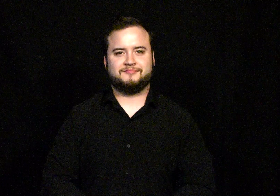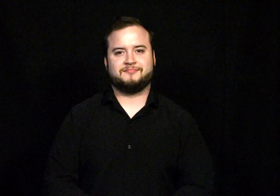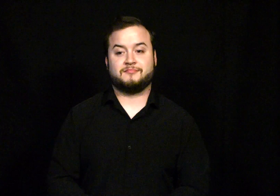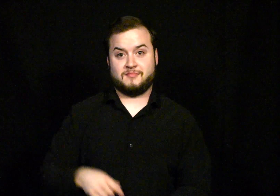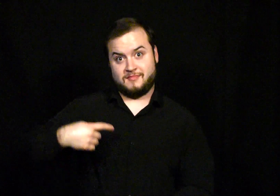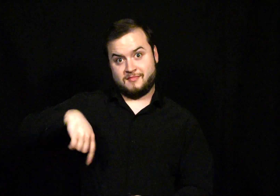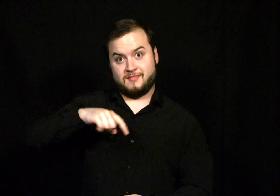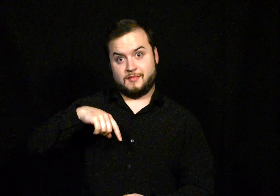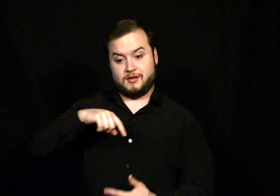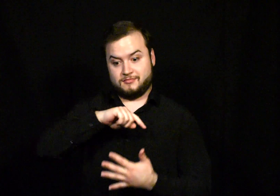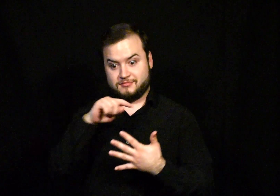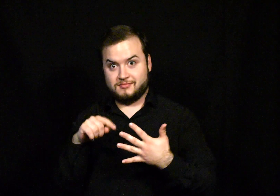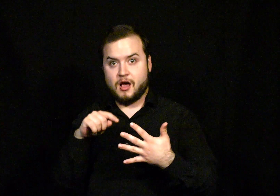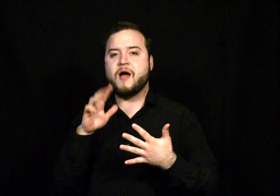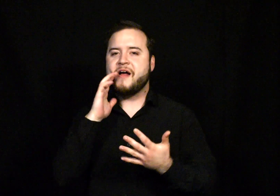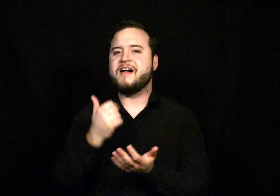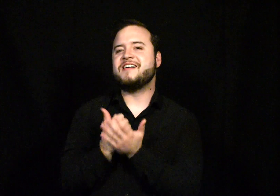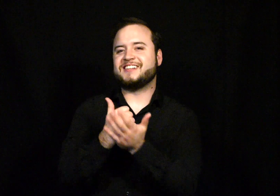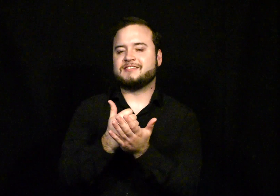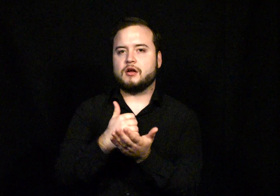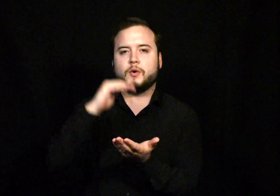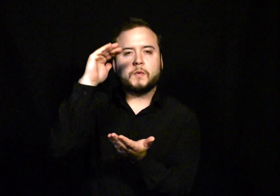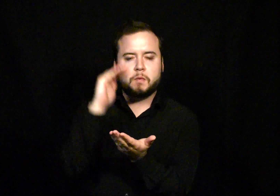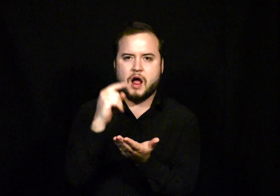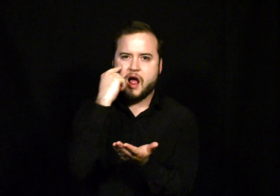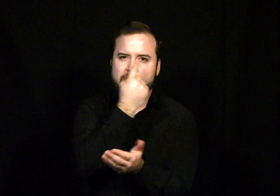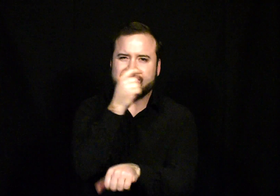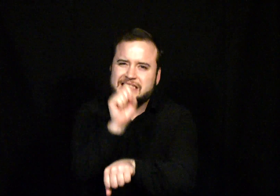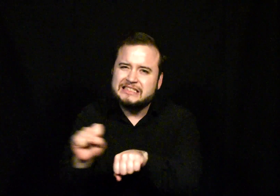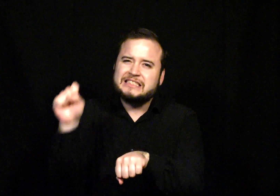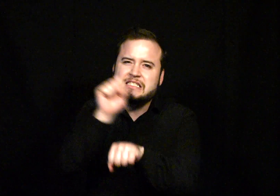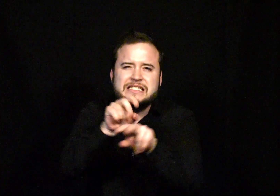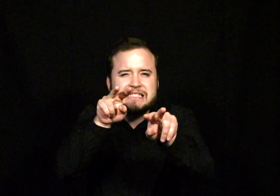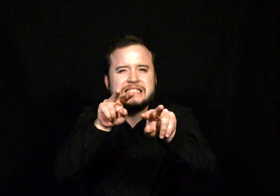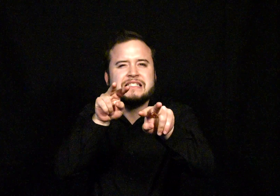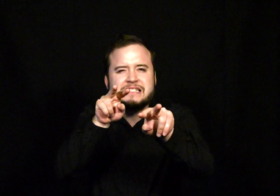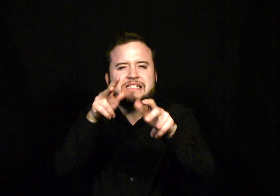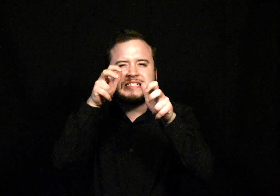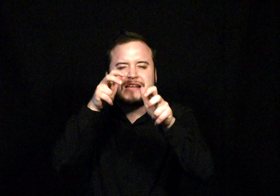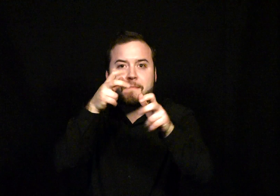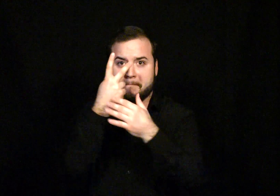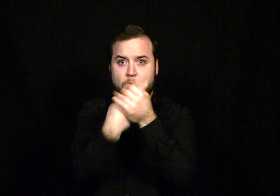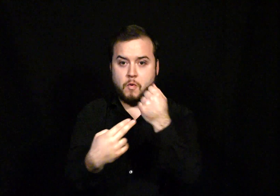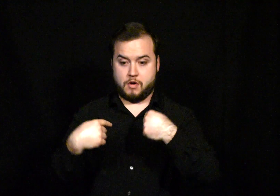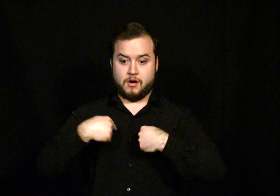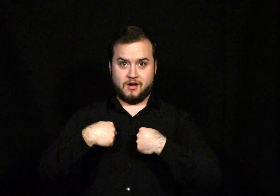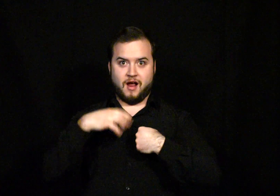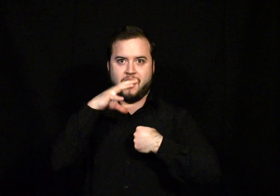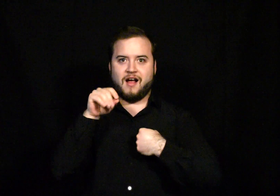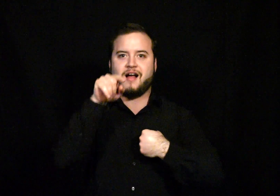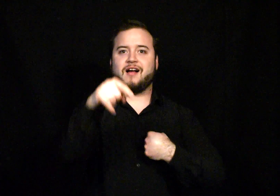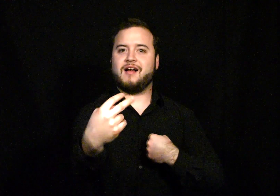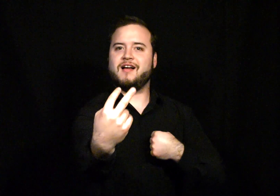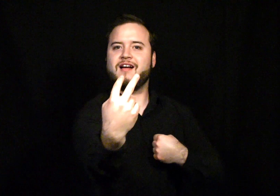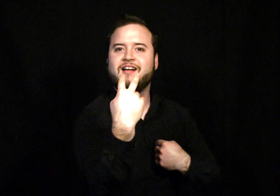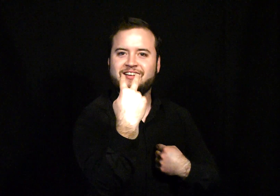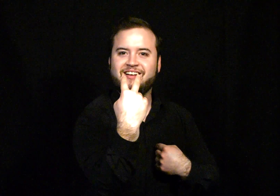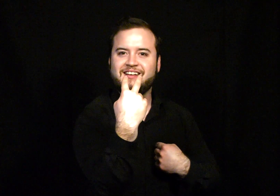This will help reduce eye strain and frustration on both you and the person on the other side of the screen